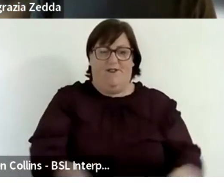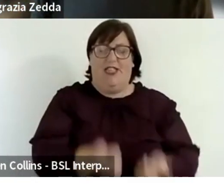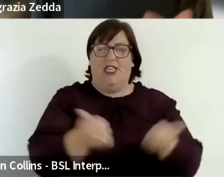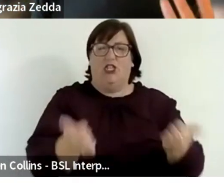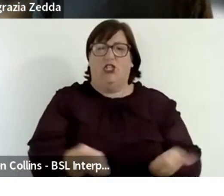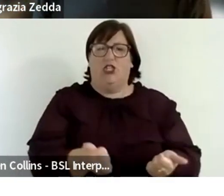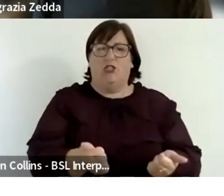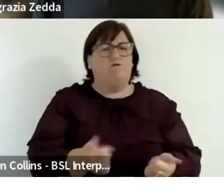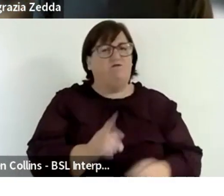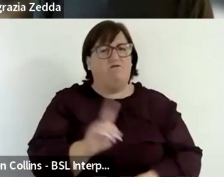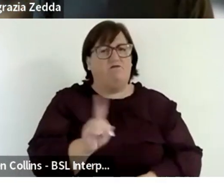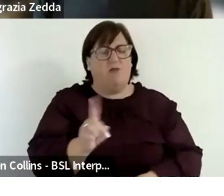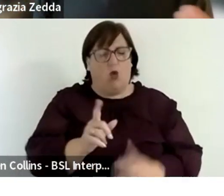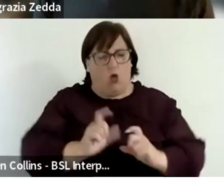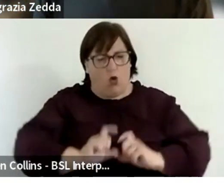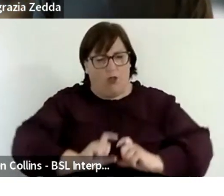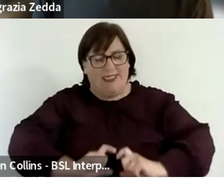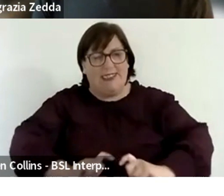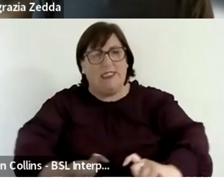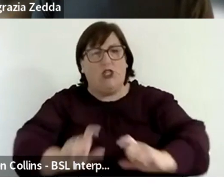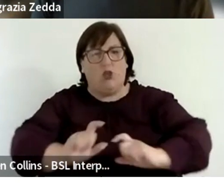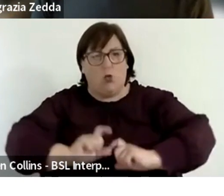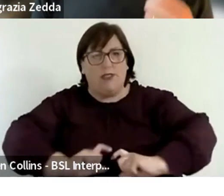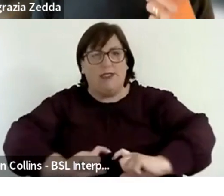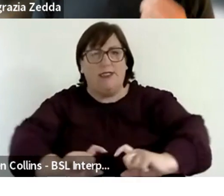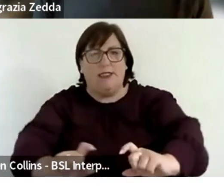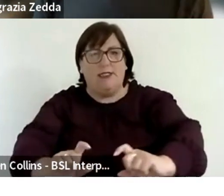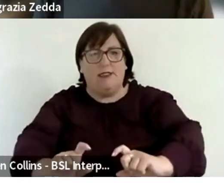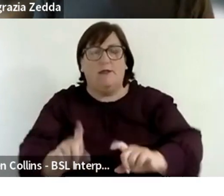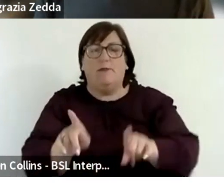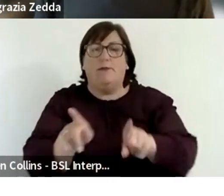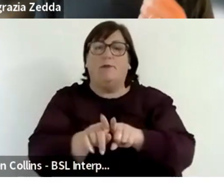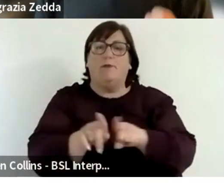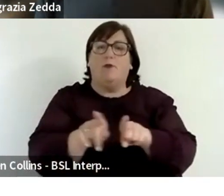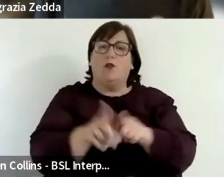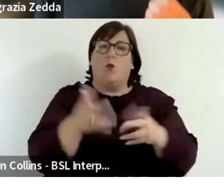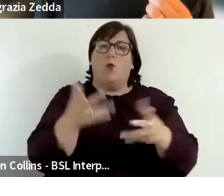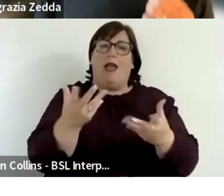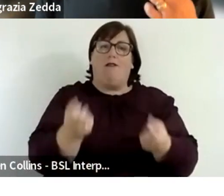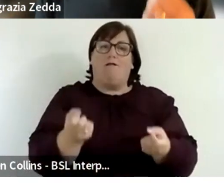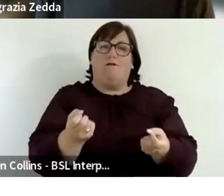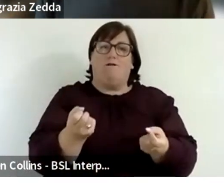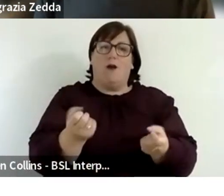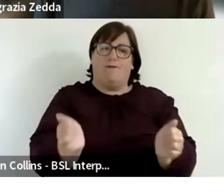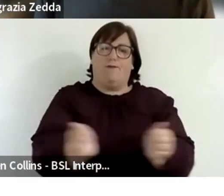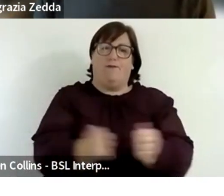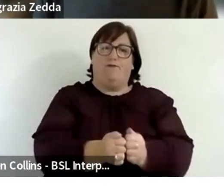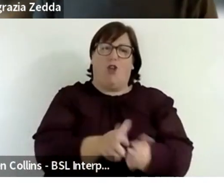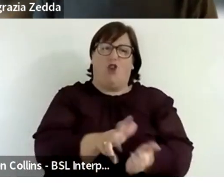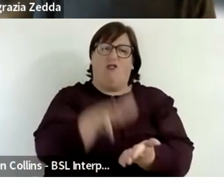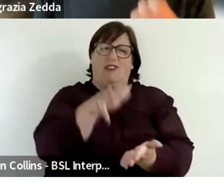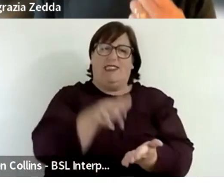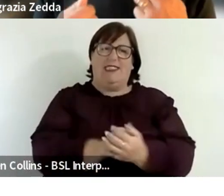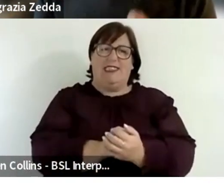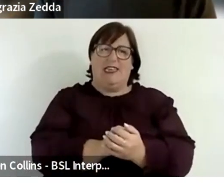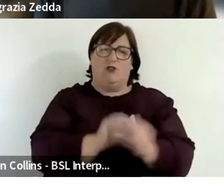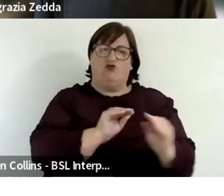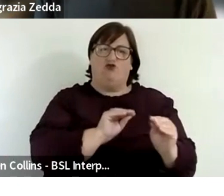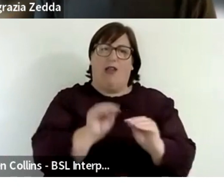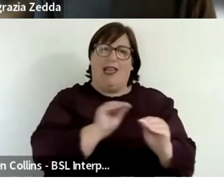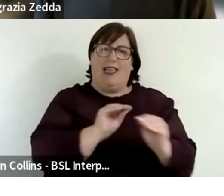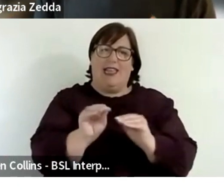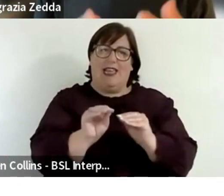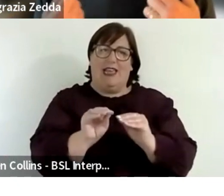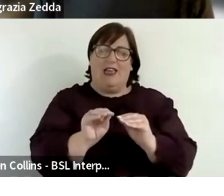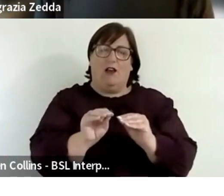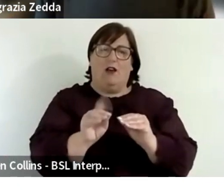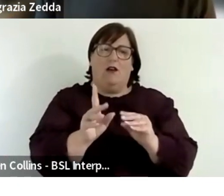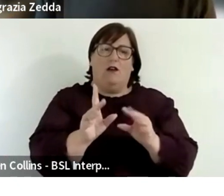We have also got accredited training and recruitment for hiring managers and recruiters.